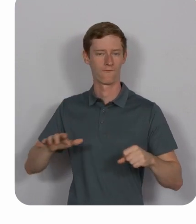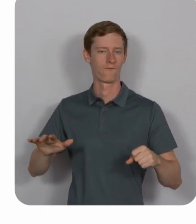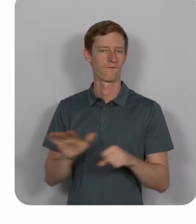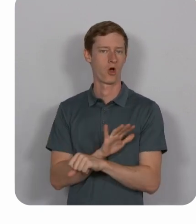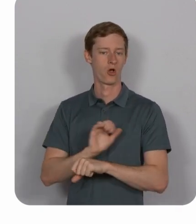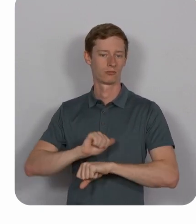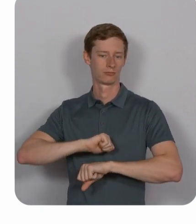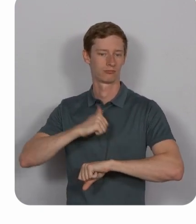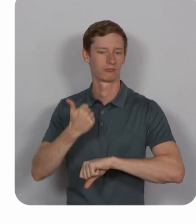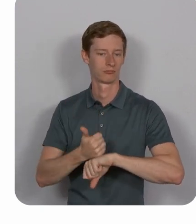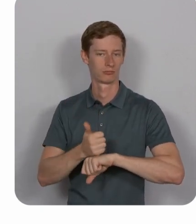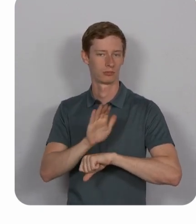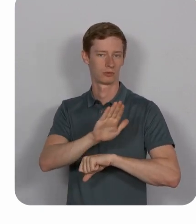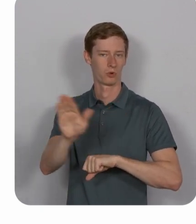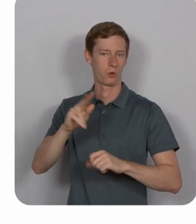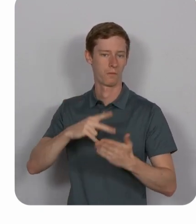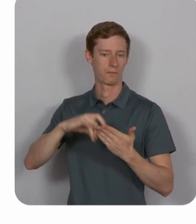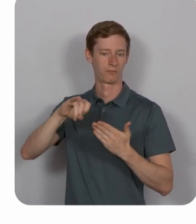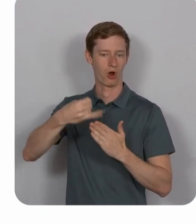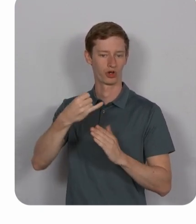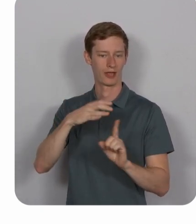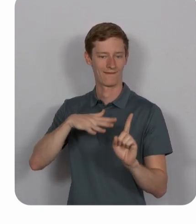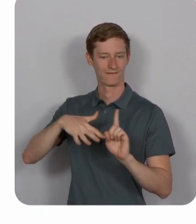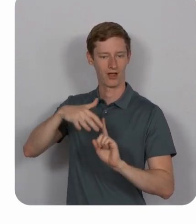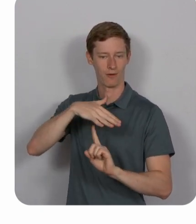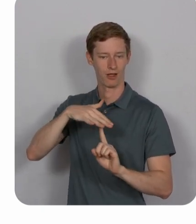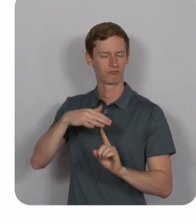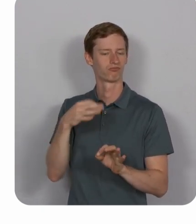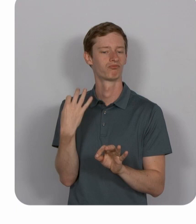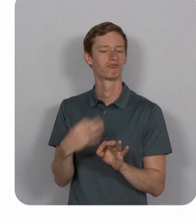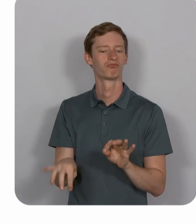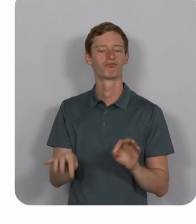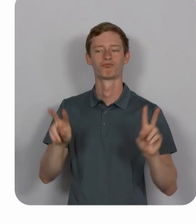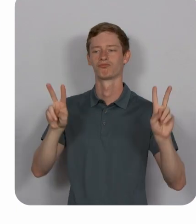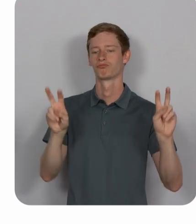so you just have to run Spark uTest to run your test script.